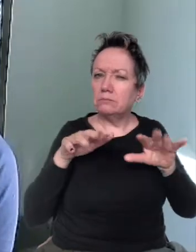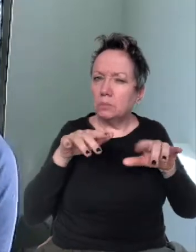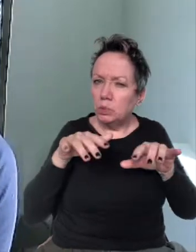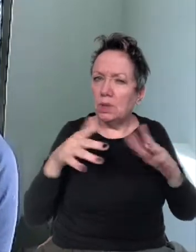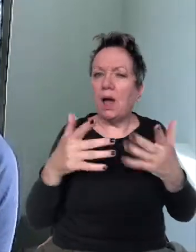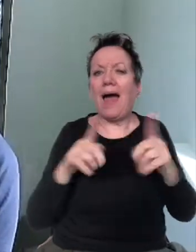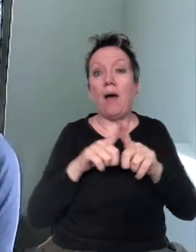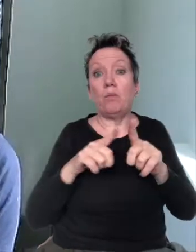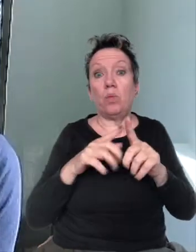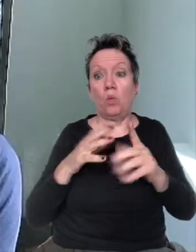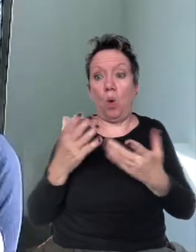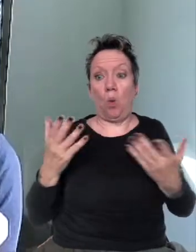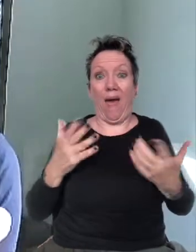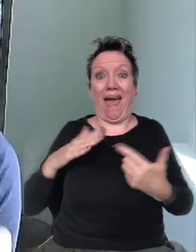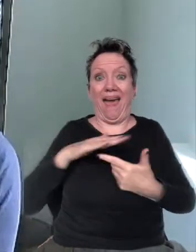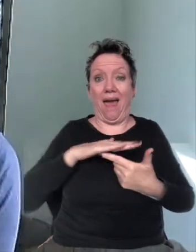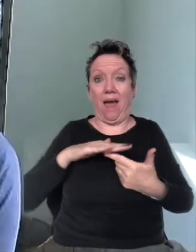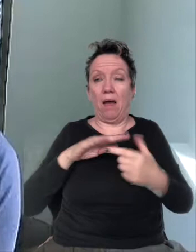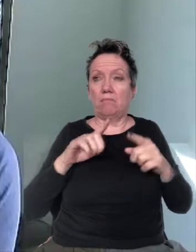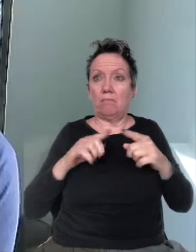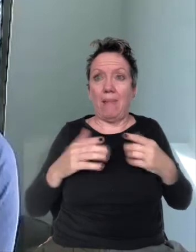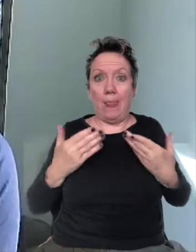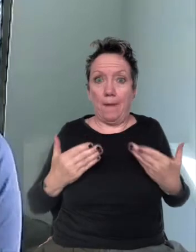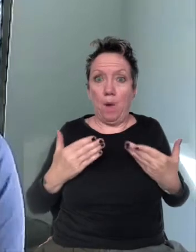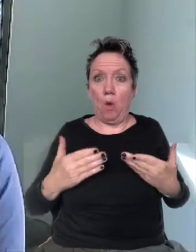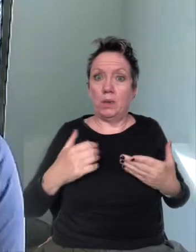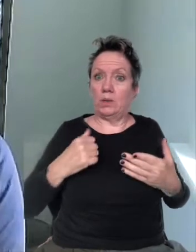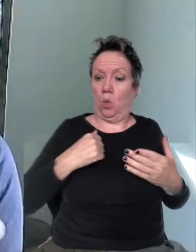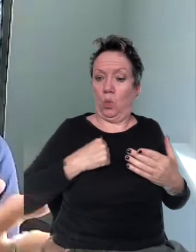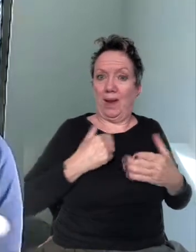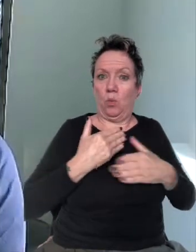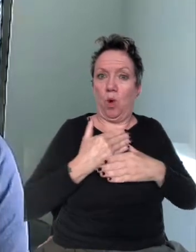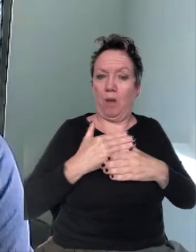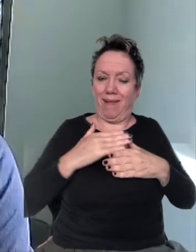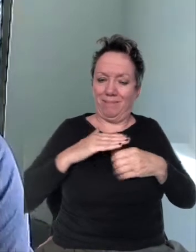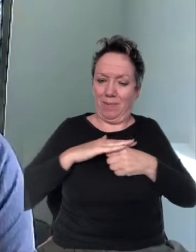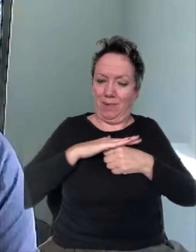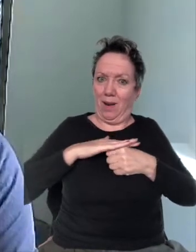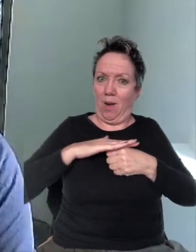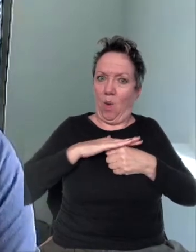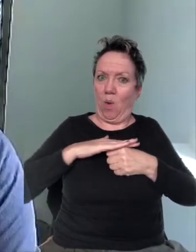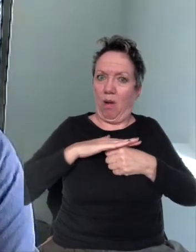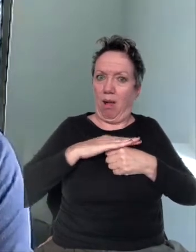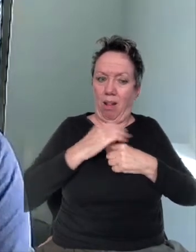A lot of the work we've been doing at the minute. It's been very much a bite, the audiences and the work and the grips